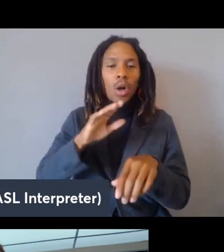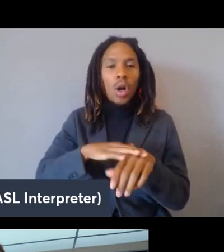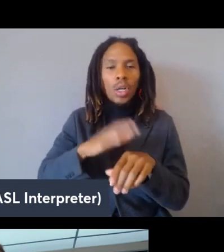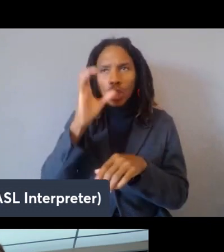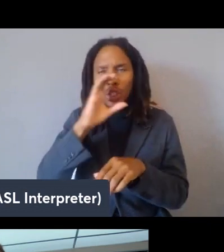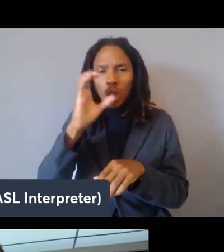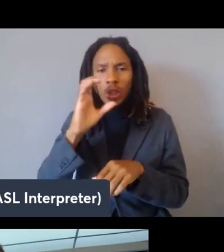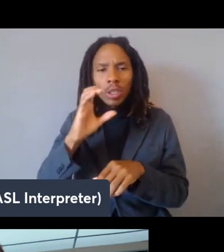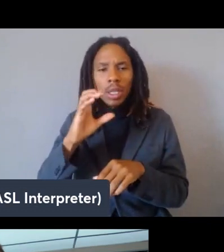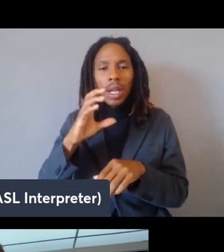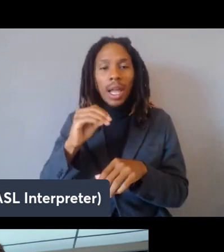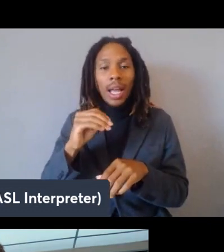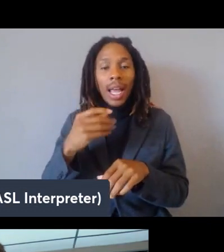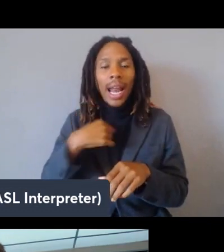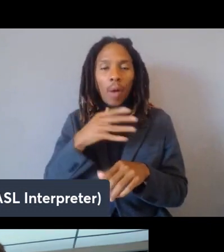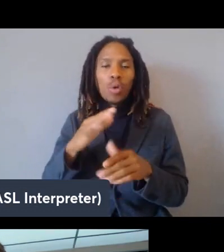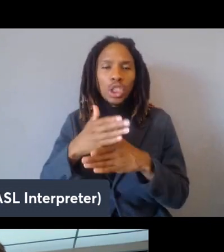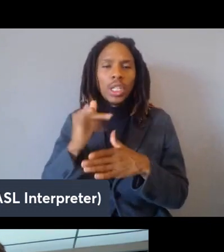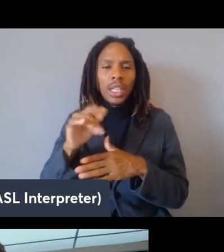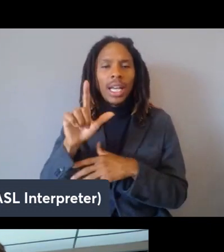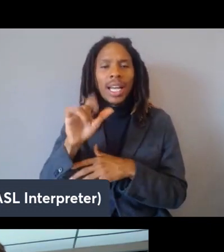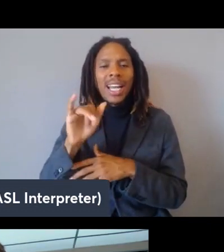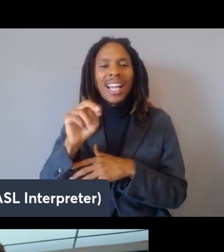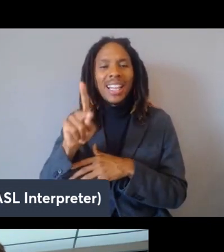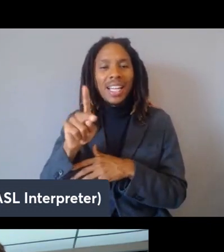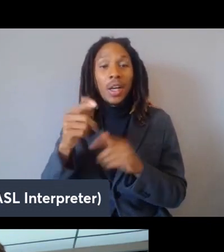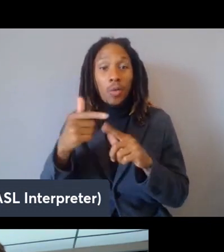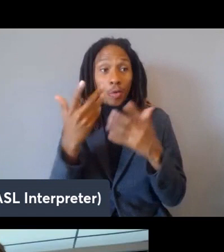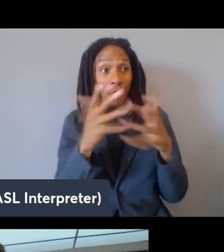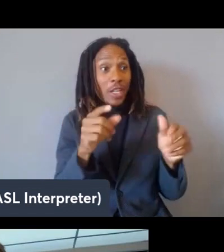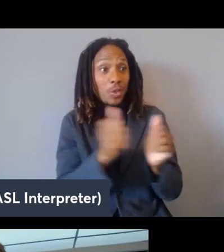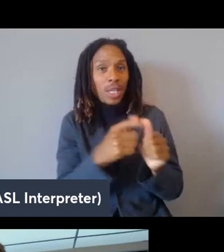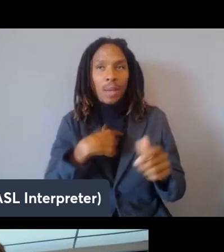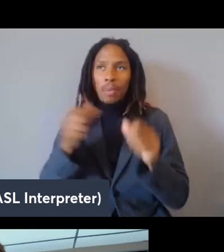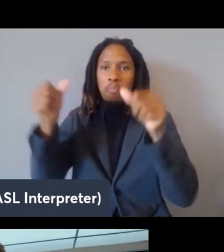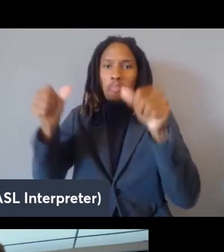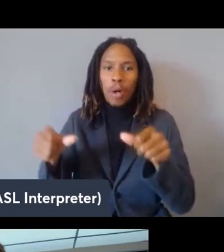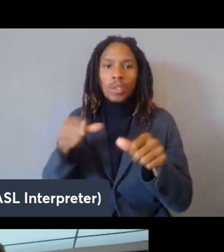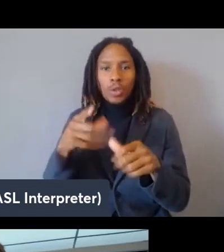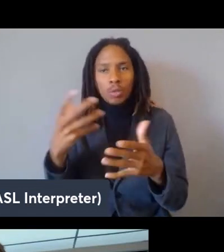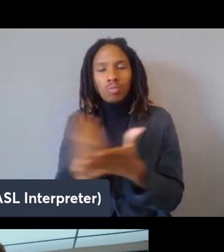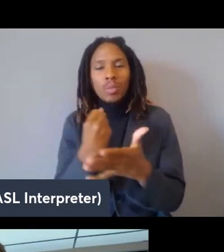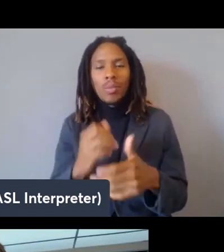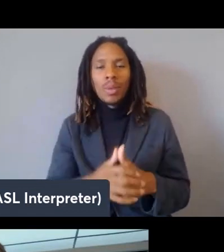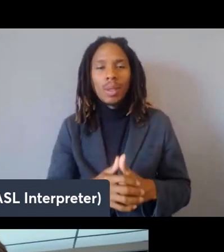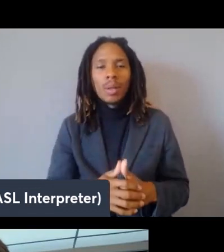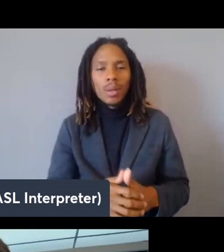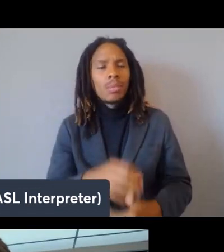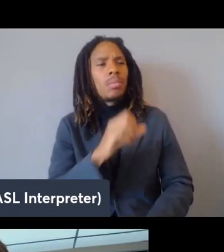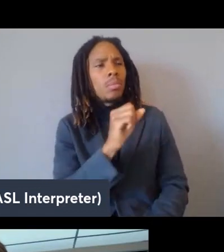And I'll definitely share that once we're done with this podcast today. Cool, so I dunno about you AM,